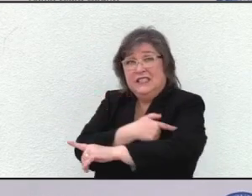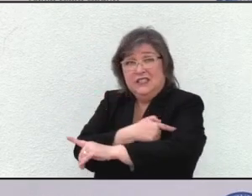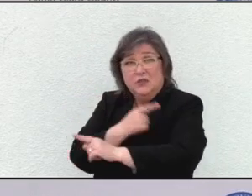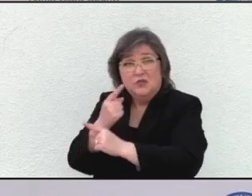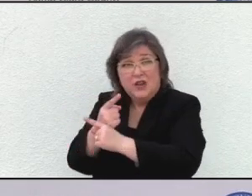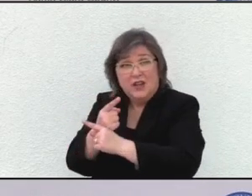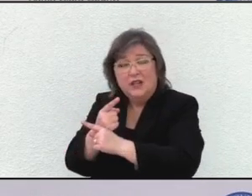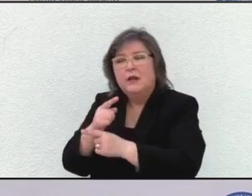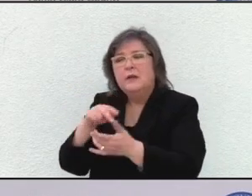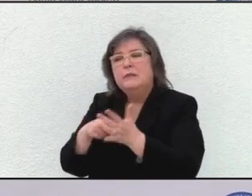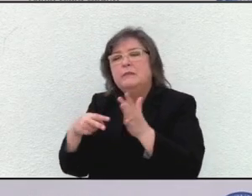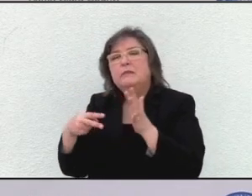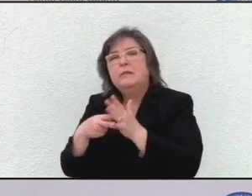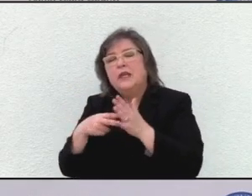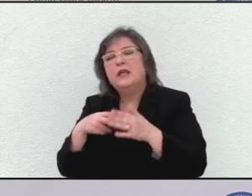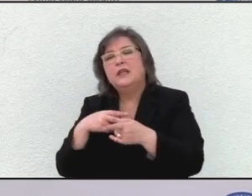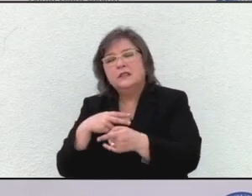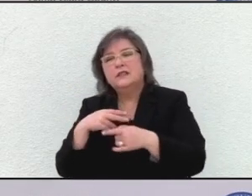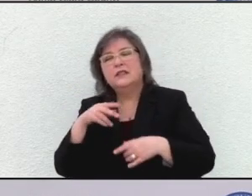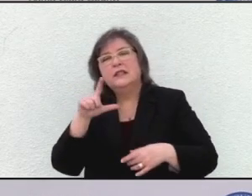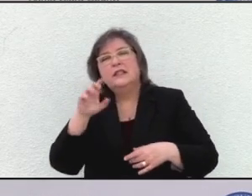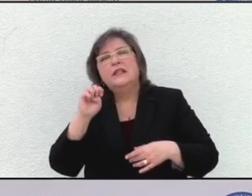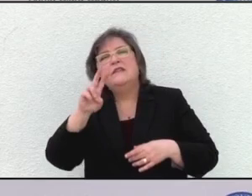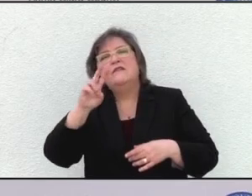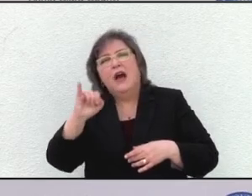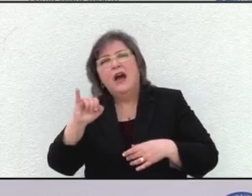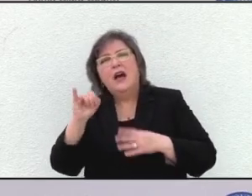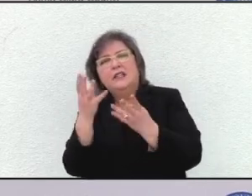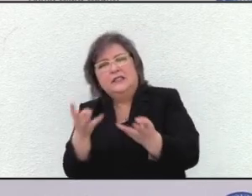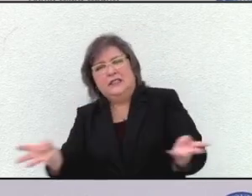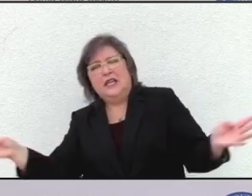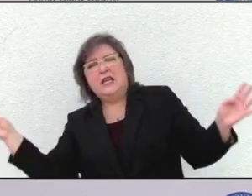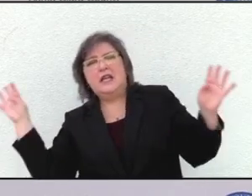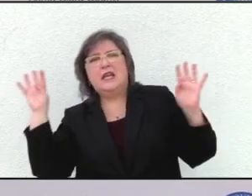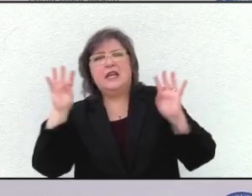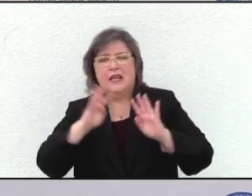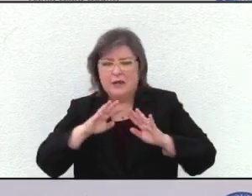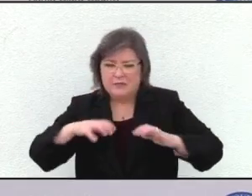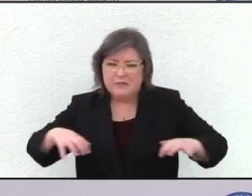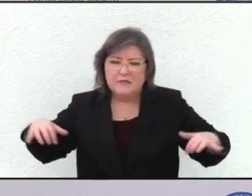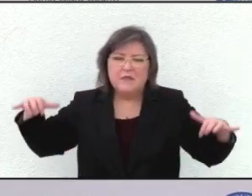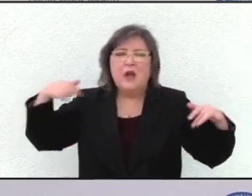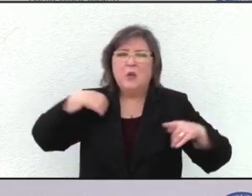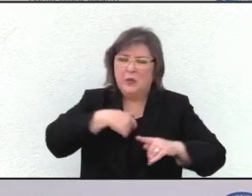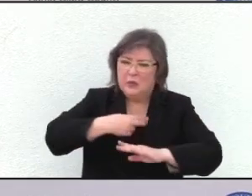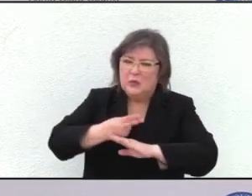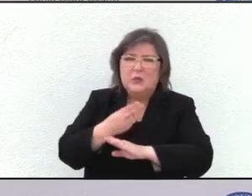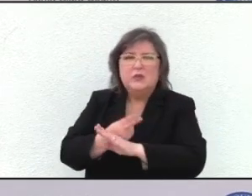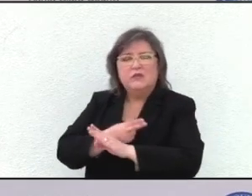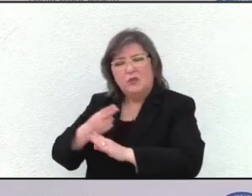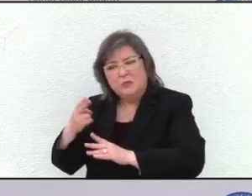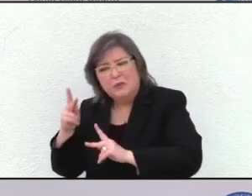with the 49ers in that work is really pivotal in providing vaccines to the community, and